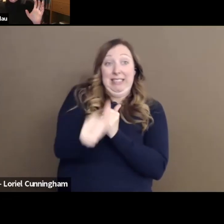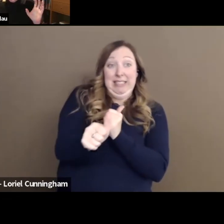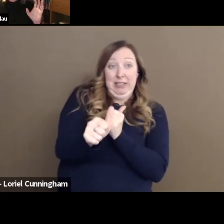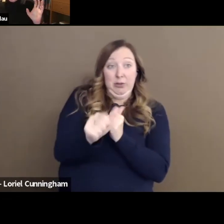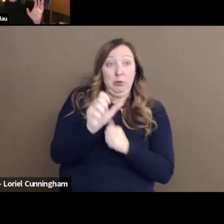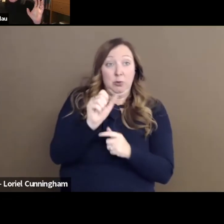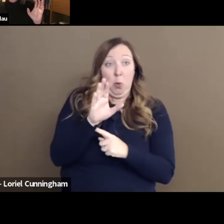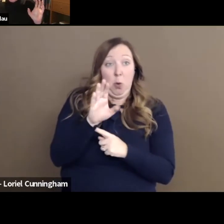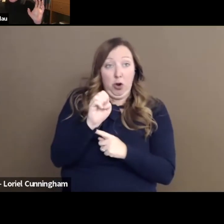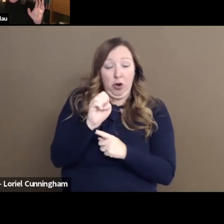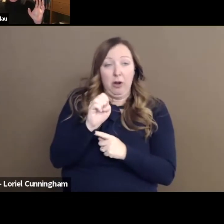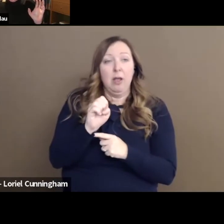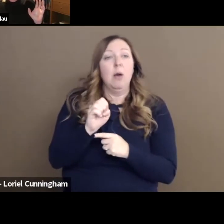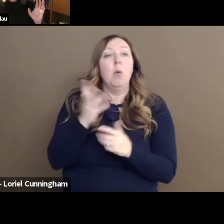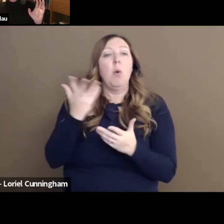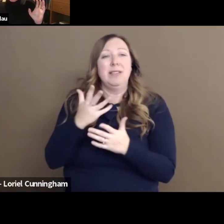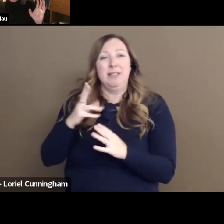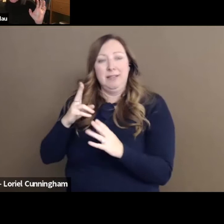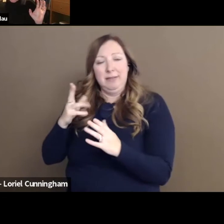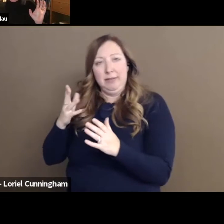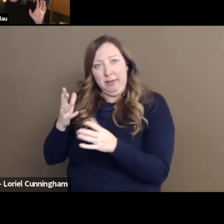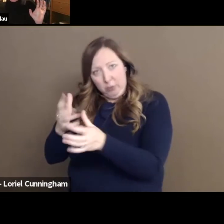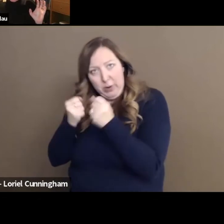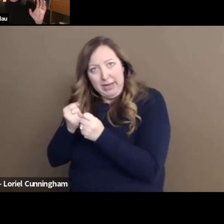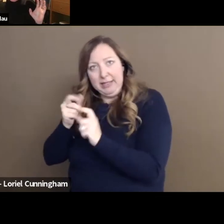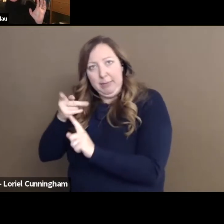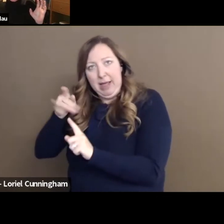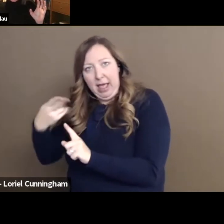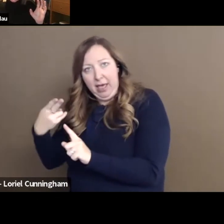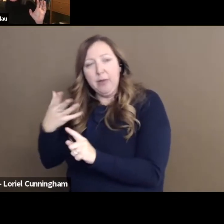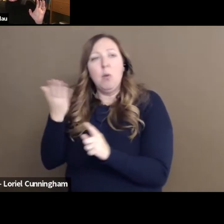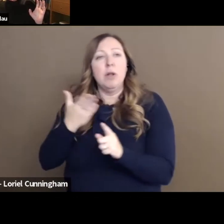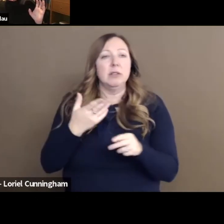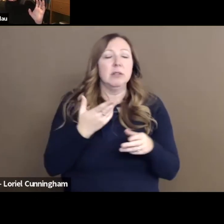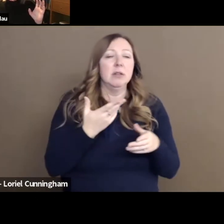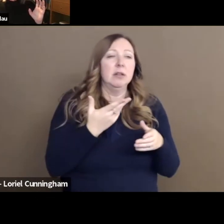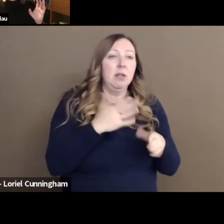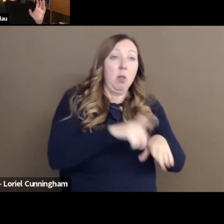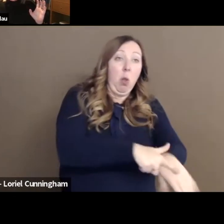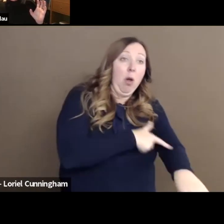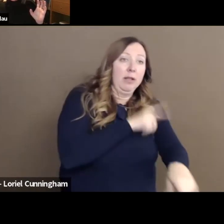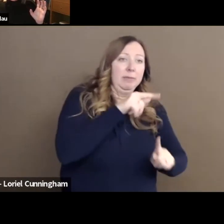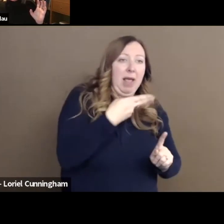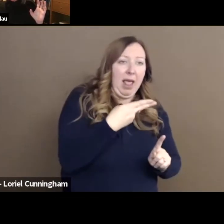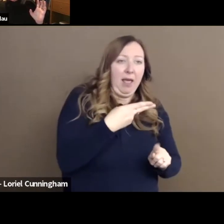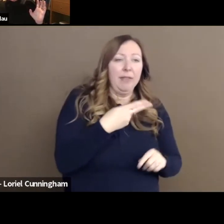and so scores around zero or one suggest that it's a very efficient